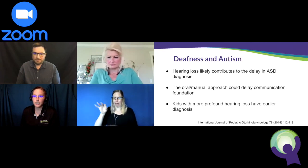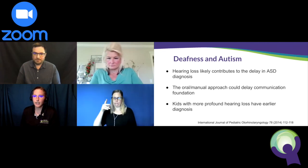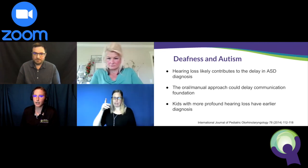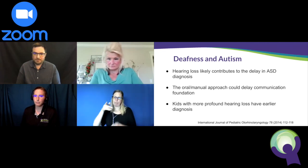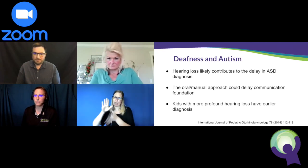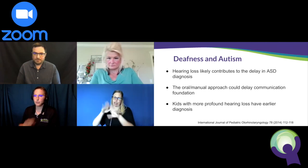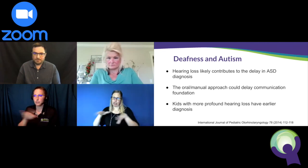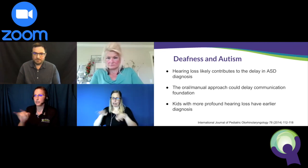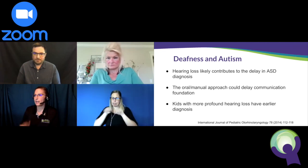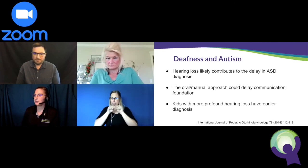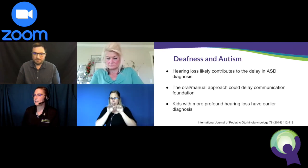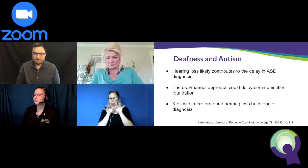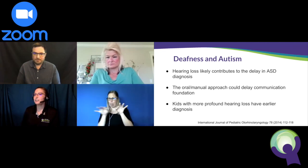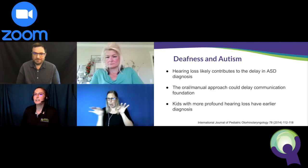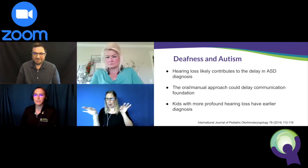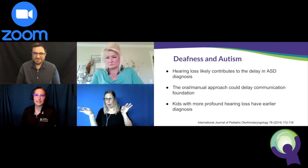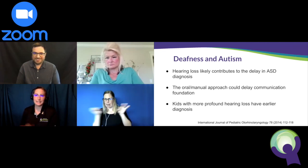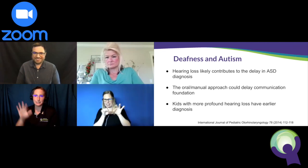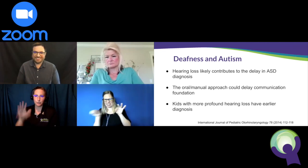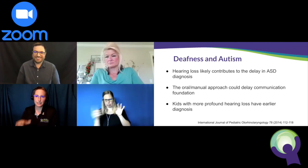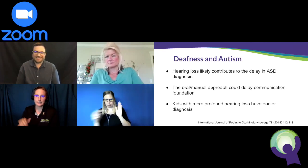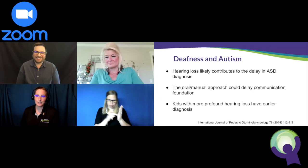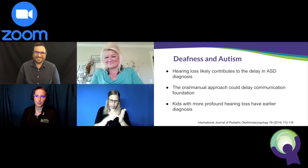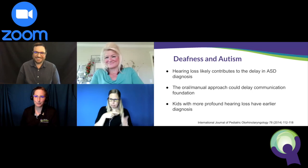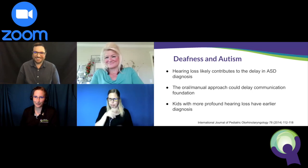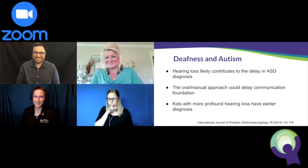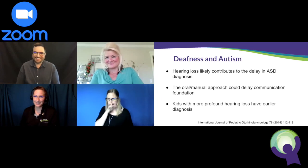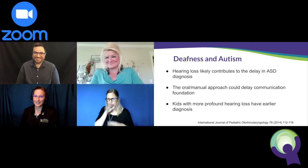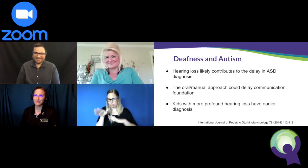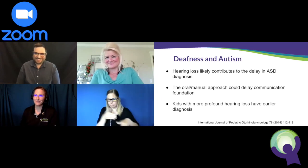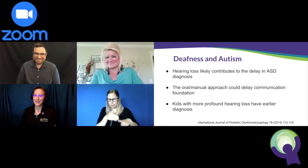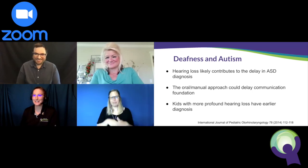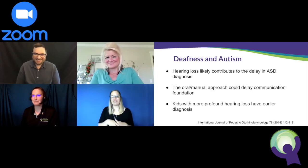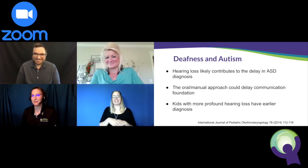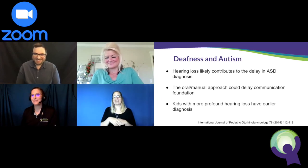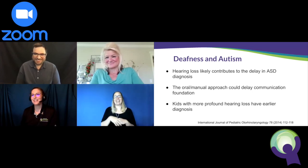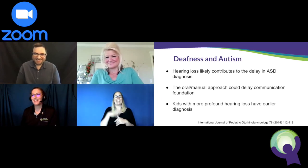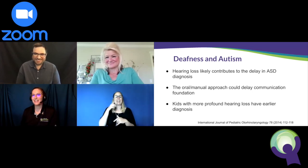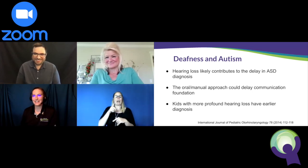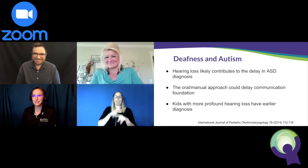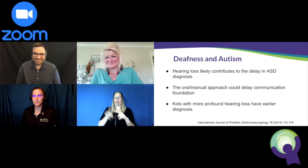So you can read that yourself. But this is where these facts came from and then kids with more